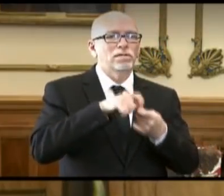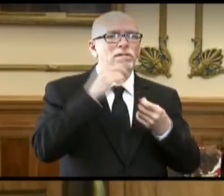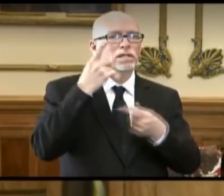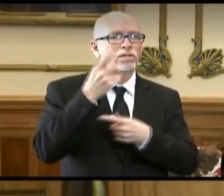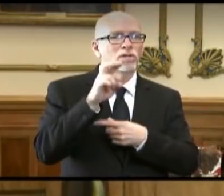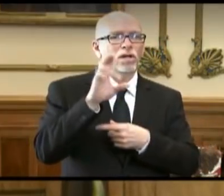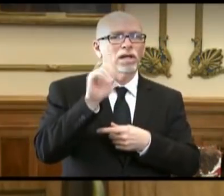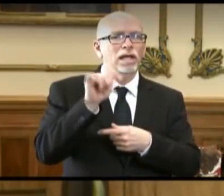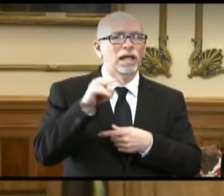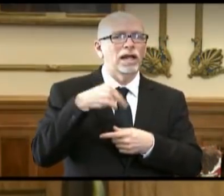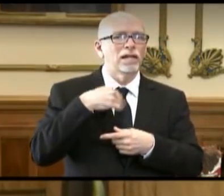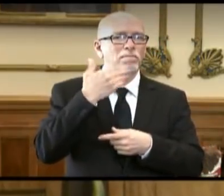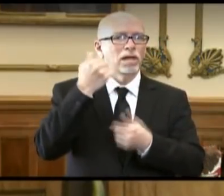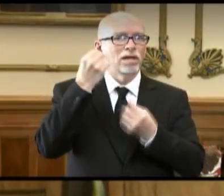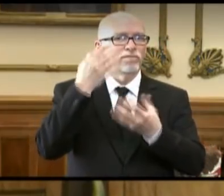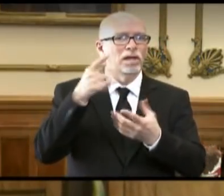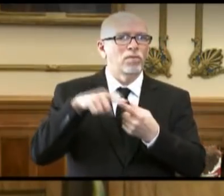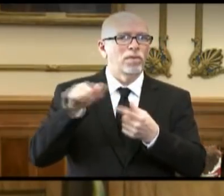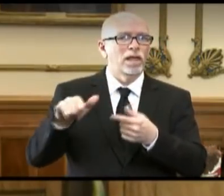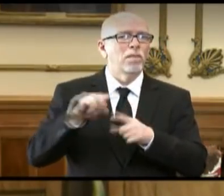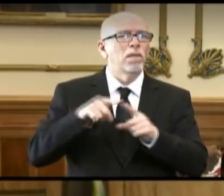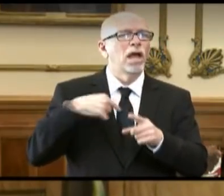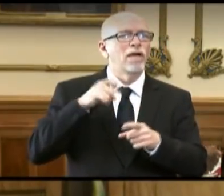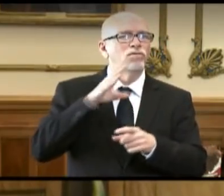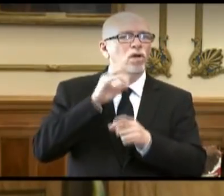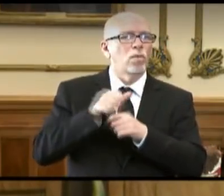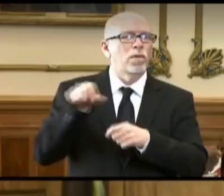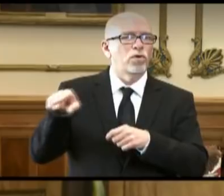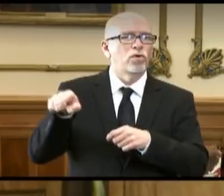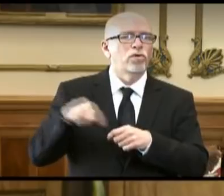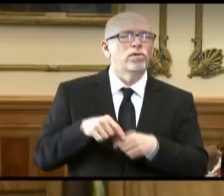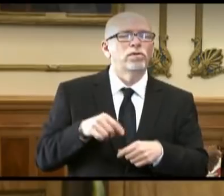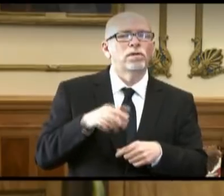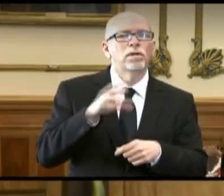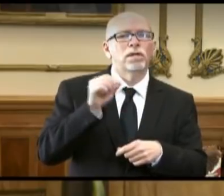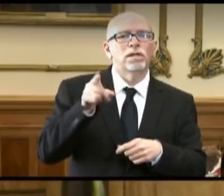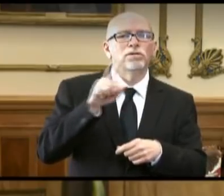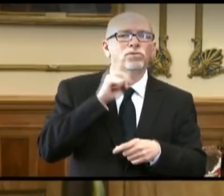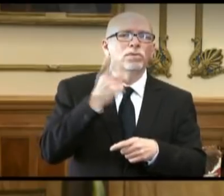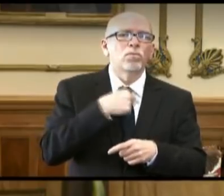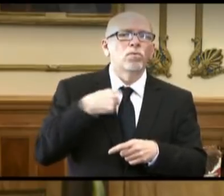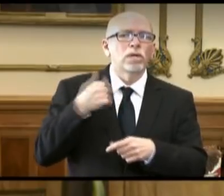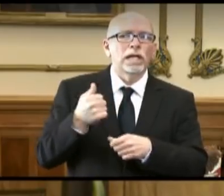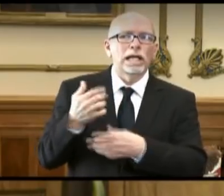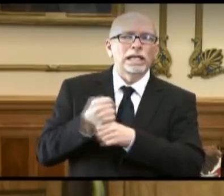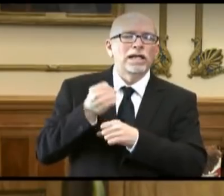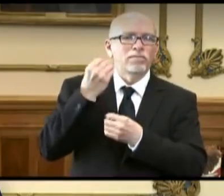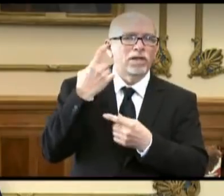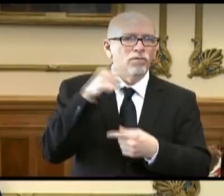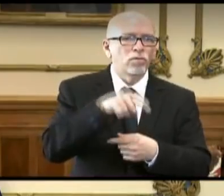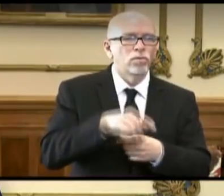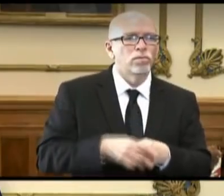CORONAVIRUS? YOU WANT TO TAKE THE SECOND AND I WILL TAKE THE FIRST. I DO NOT PERSONALLY HAVE THAT.